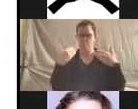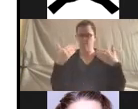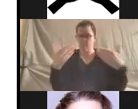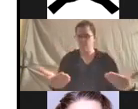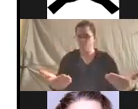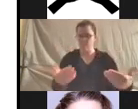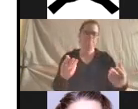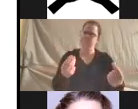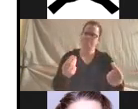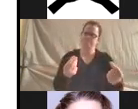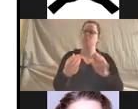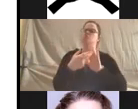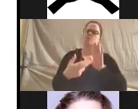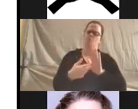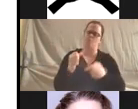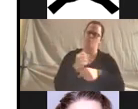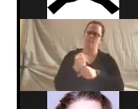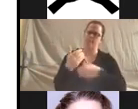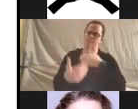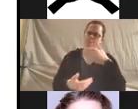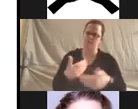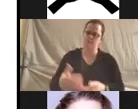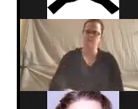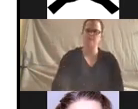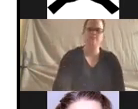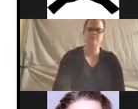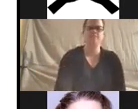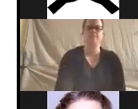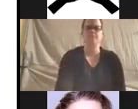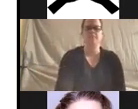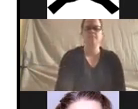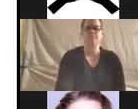into the rulemaking process. Let me just say that.